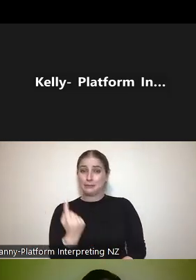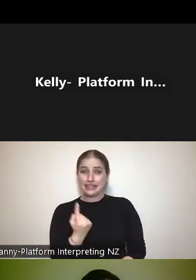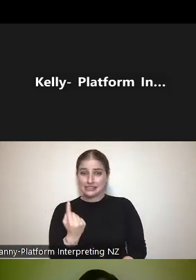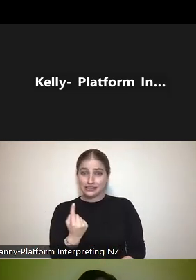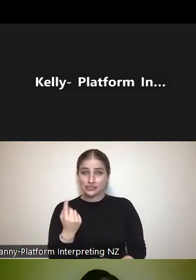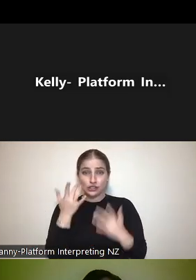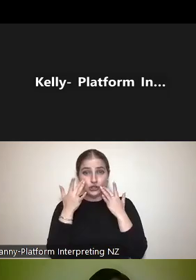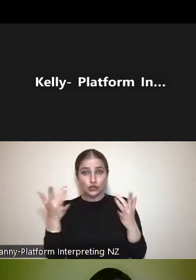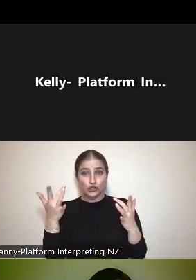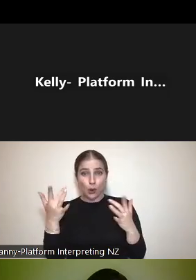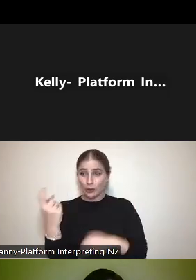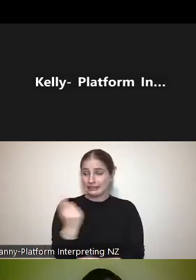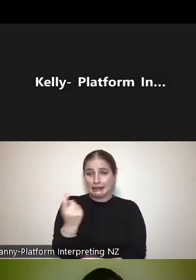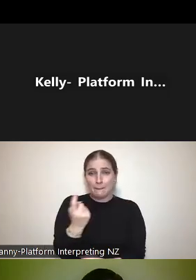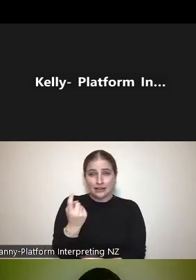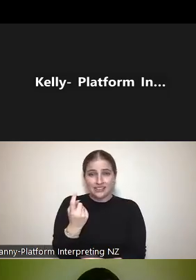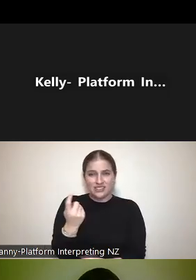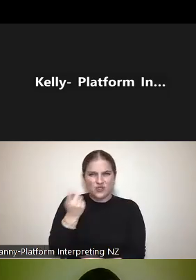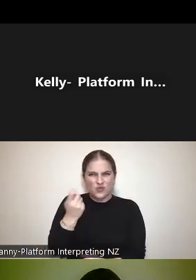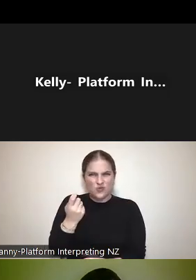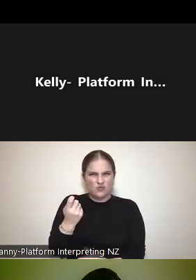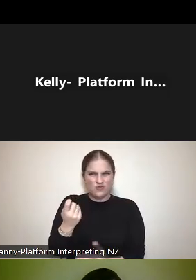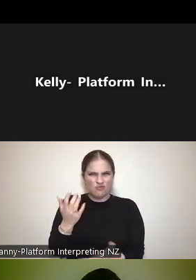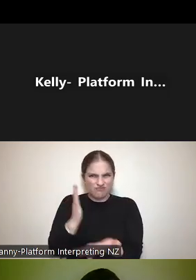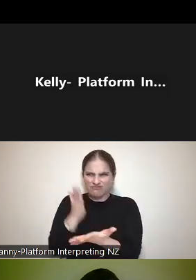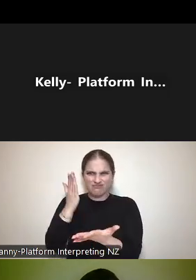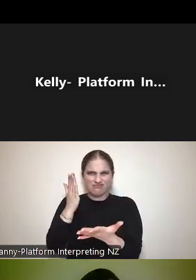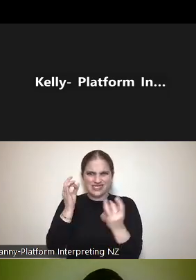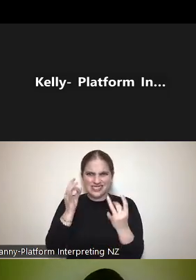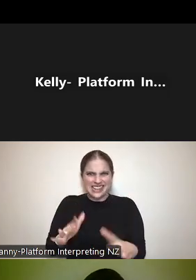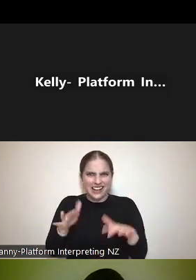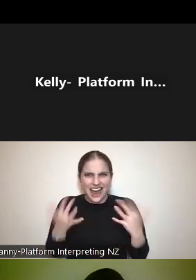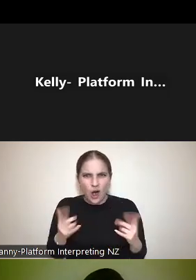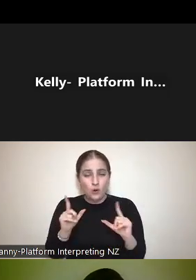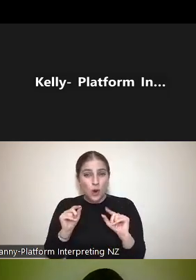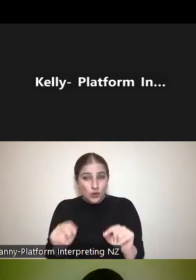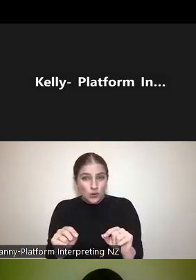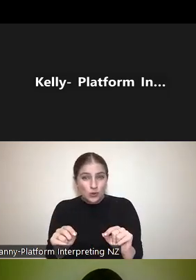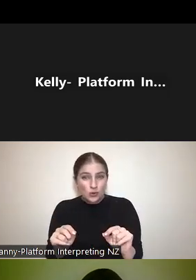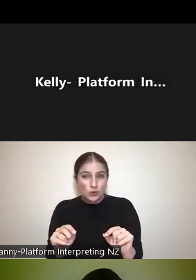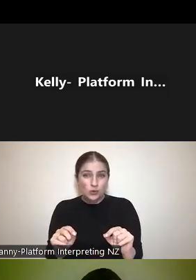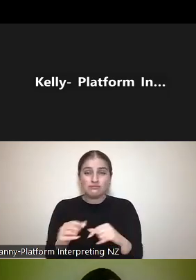for your artists that are coming into your venue, so whomever you are, I hope this, information will be useful.